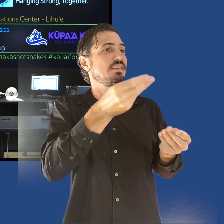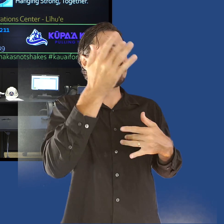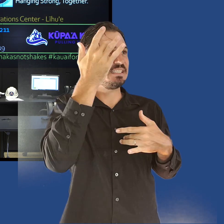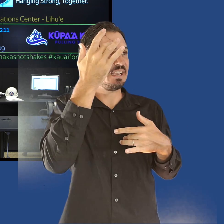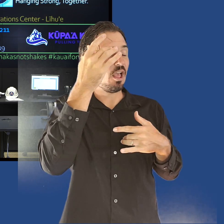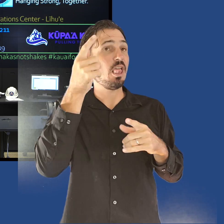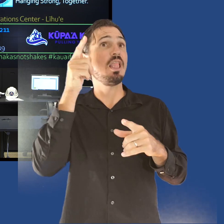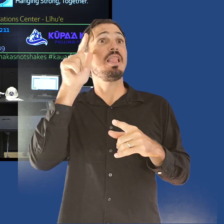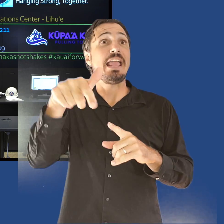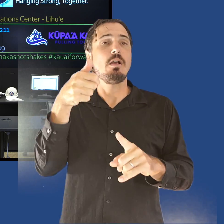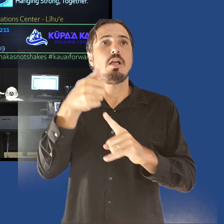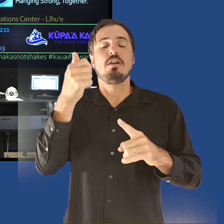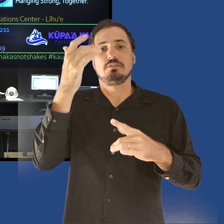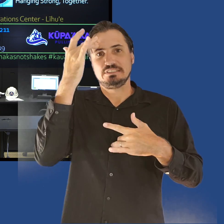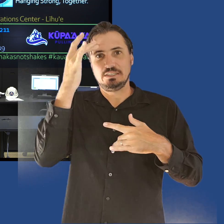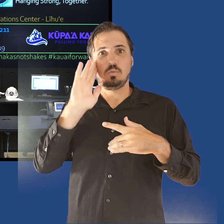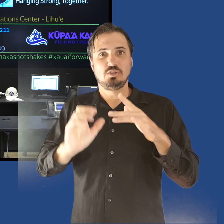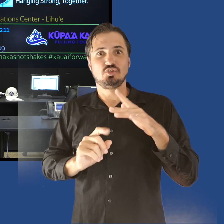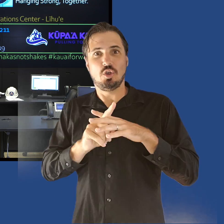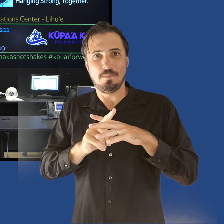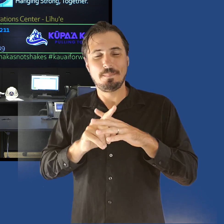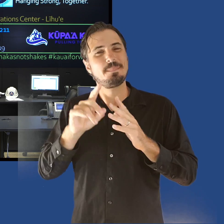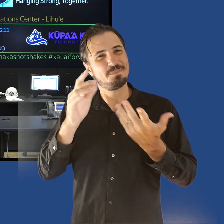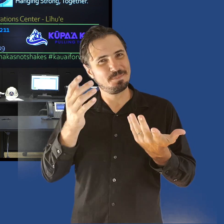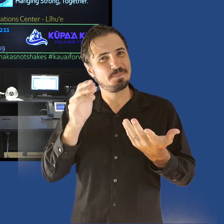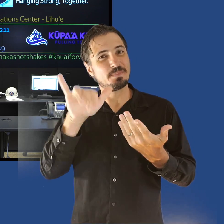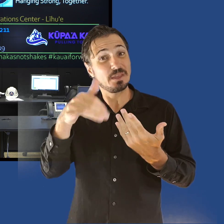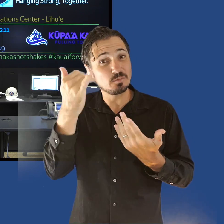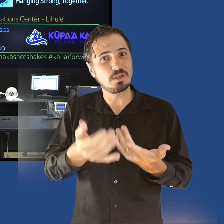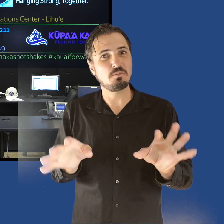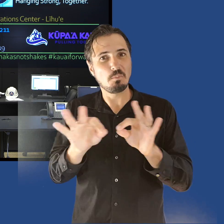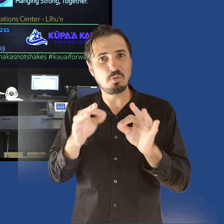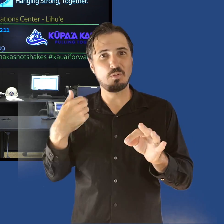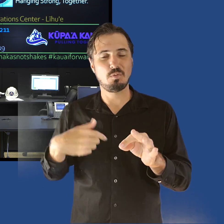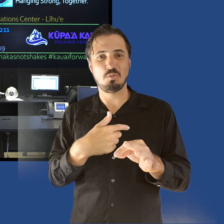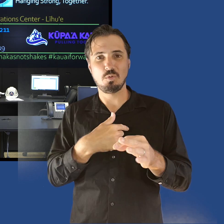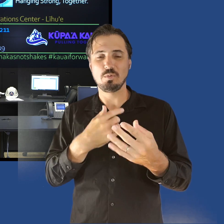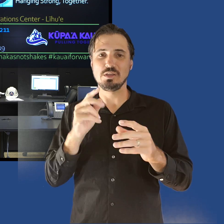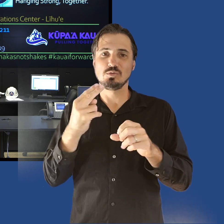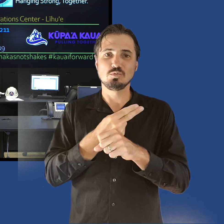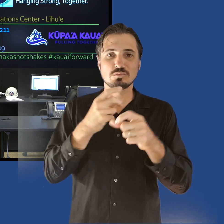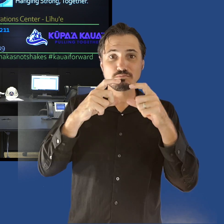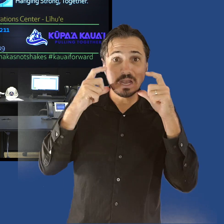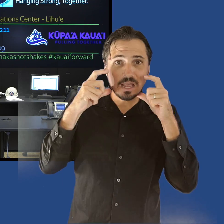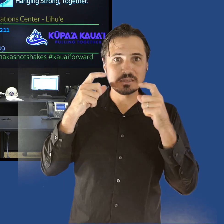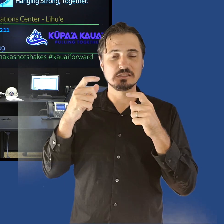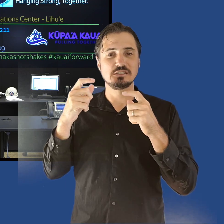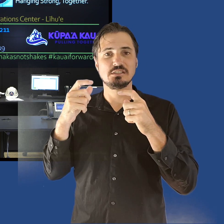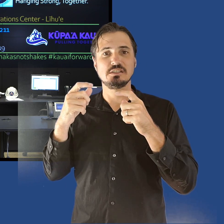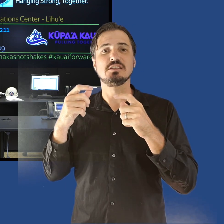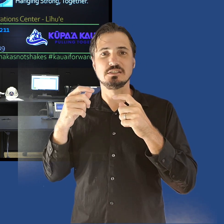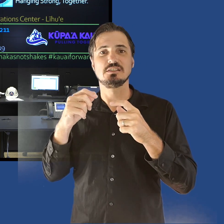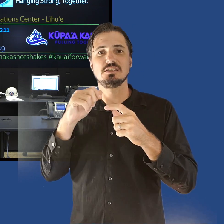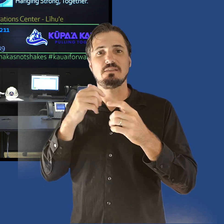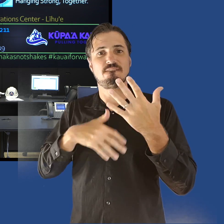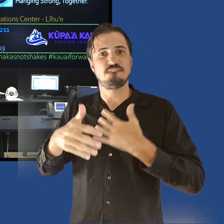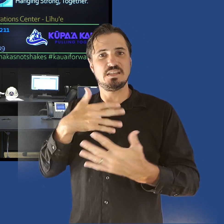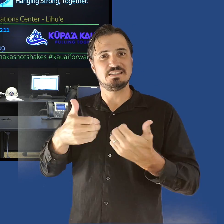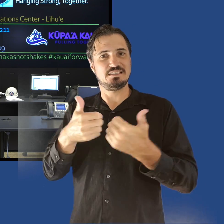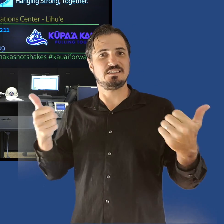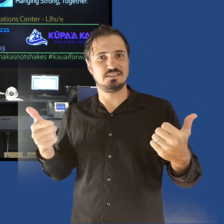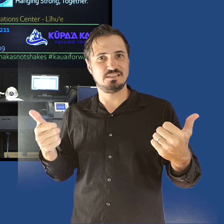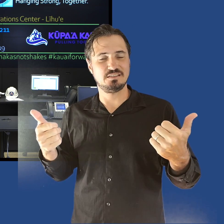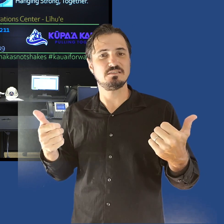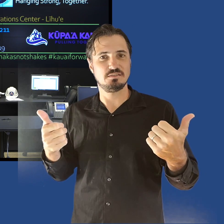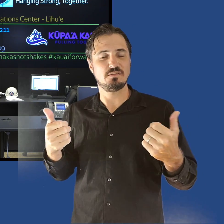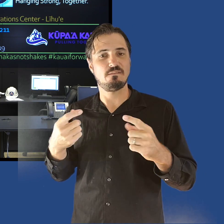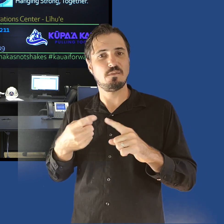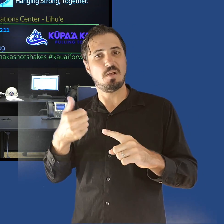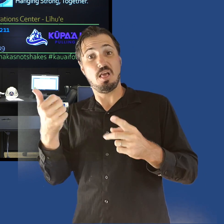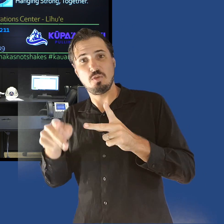That is why keeping our germs to ourselves by wearing masks, and physical distancing from others who we do not live with is extremely important.